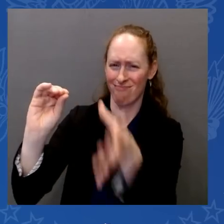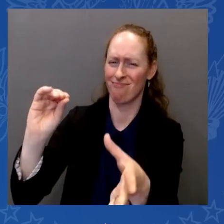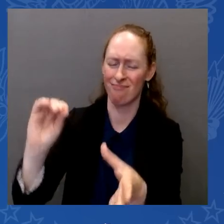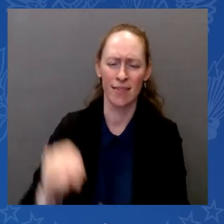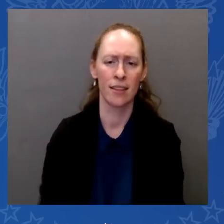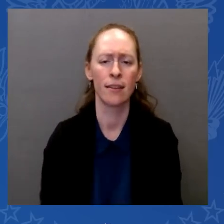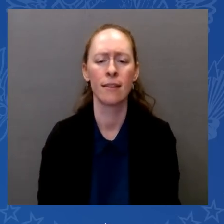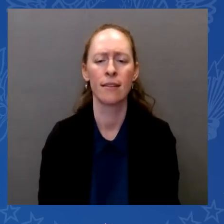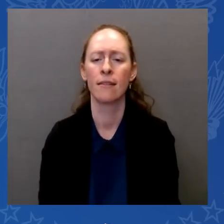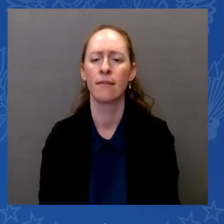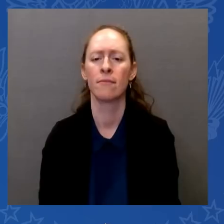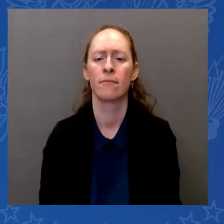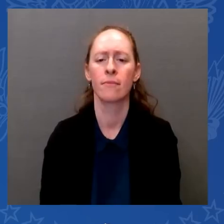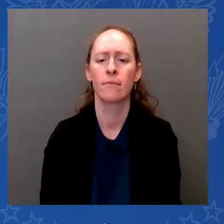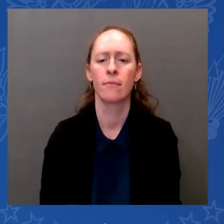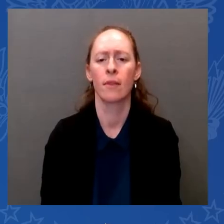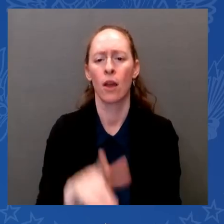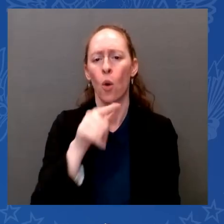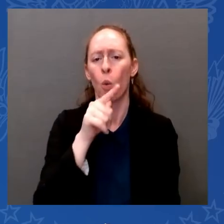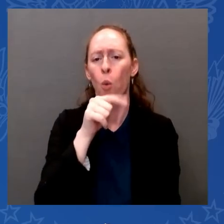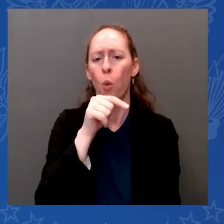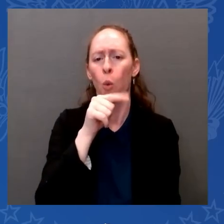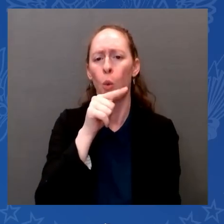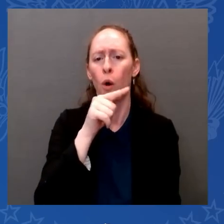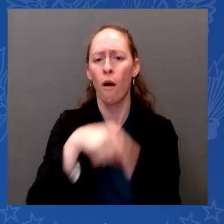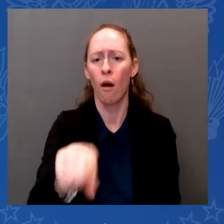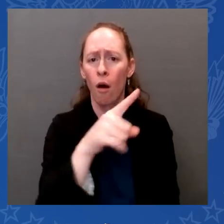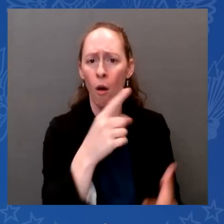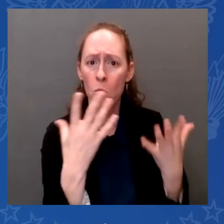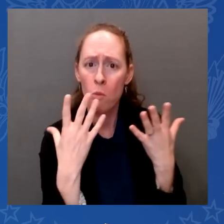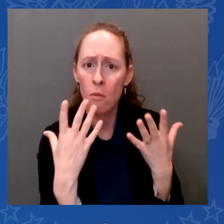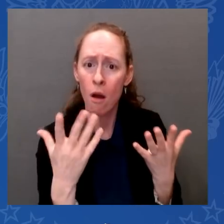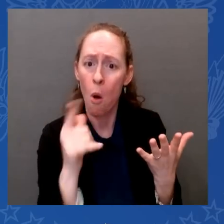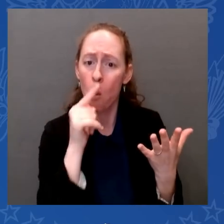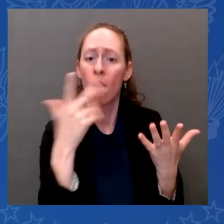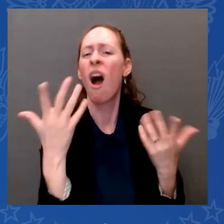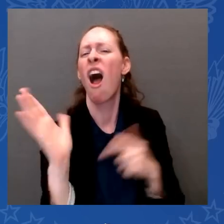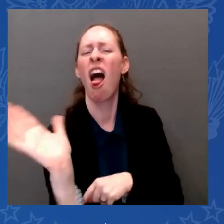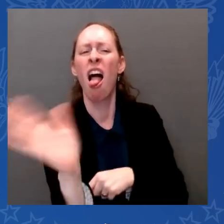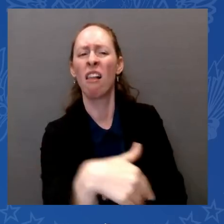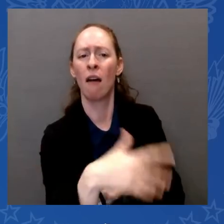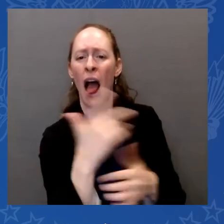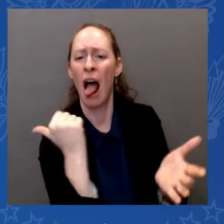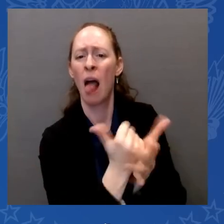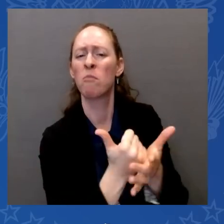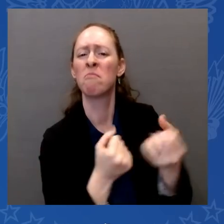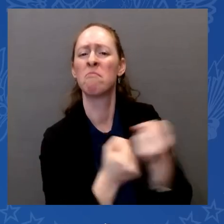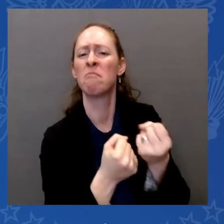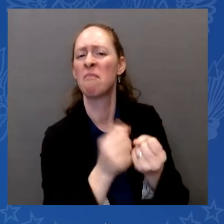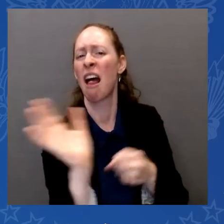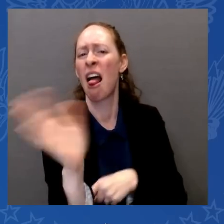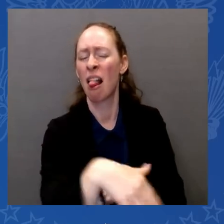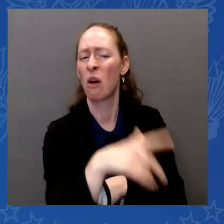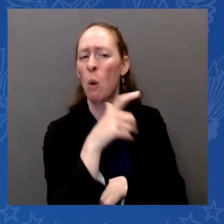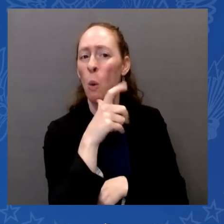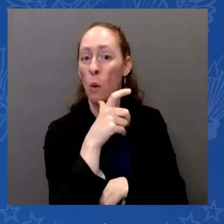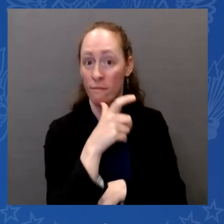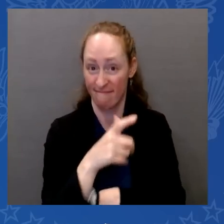Republican members of Congress and Republican governors are trying to do everything they can to deny this relief, even to their own constituents.